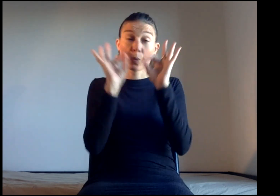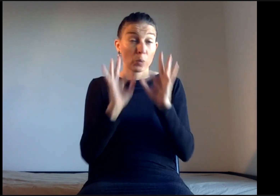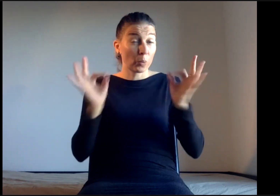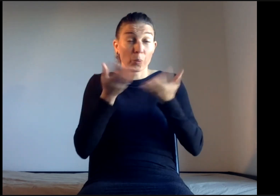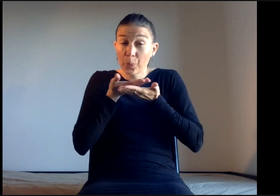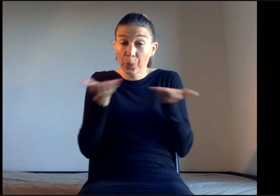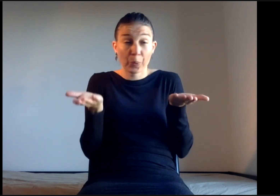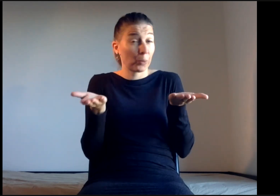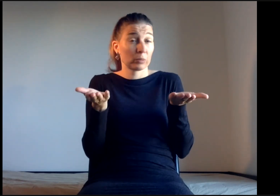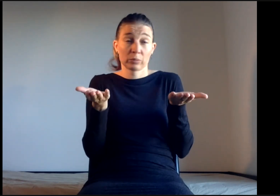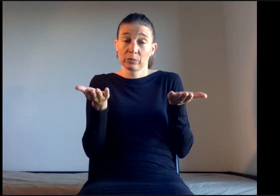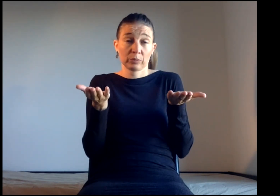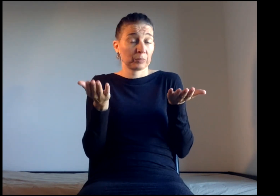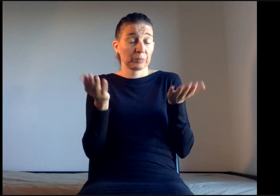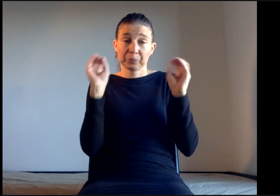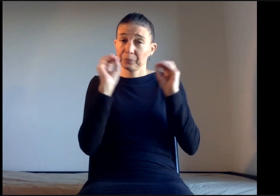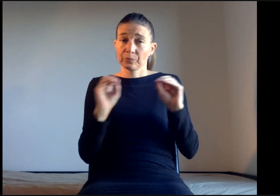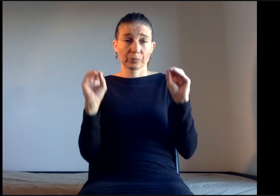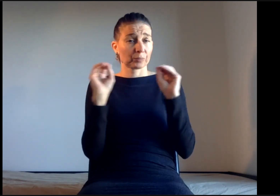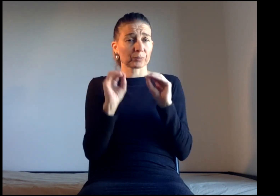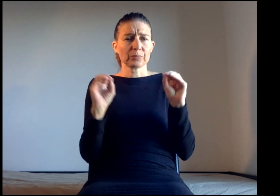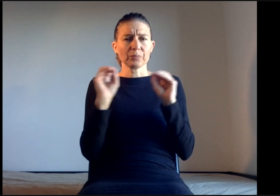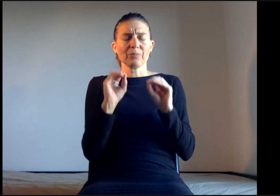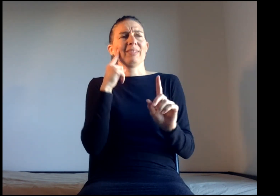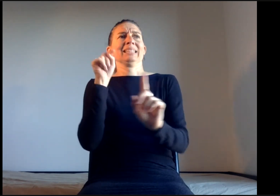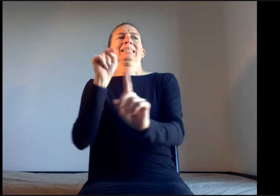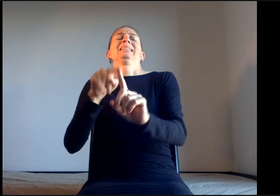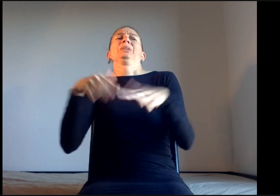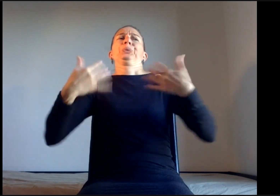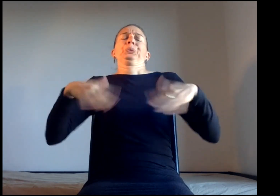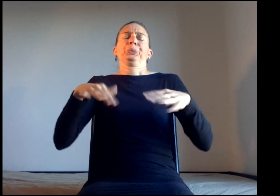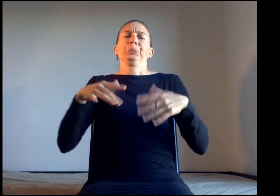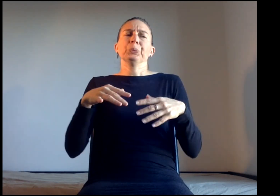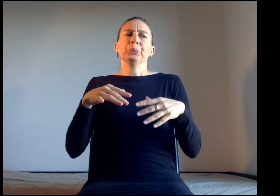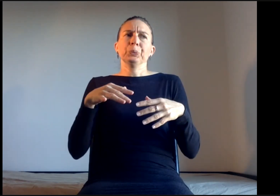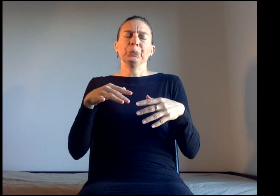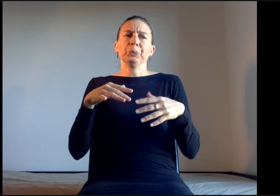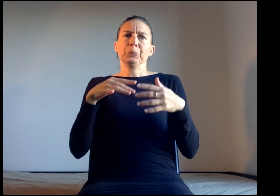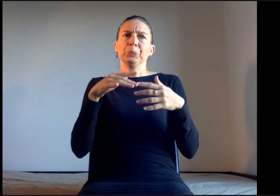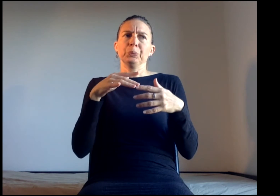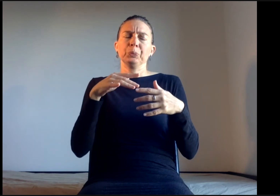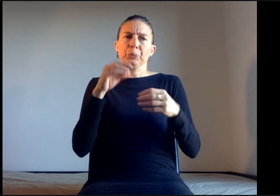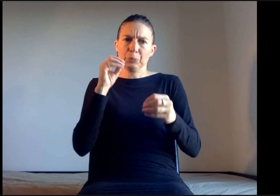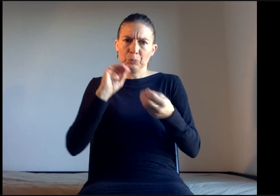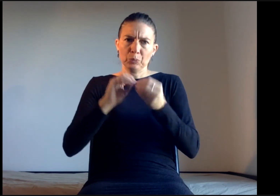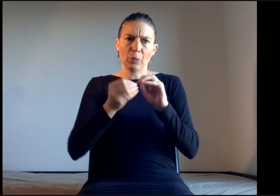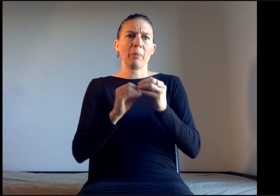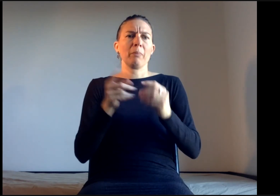I think this is a serious issue given they've been without no support